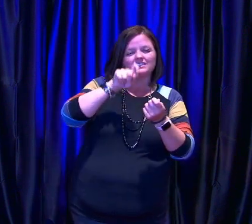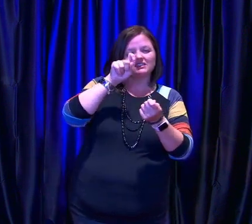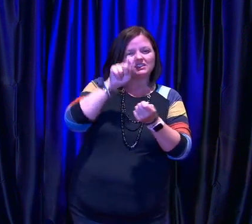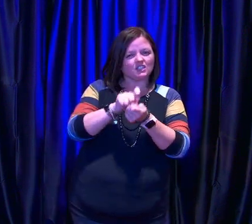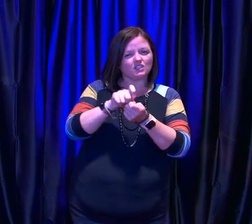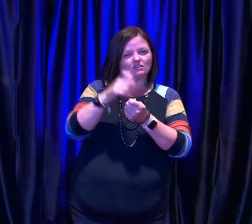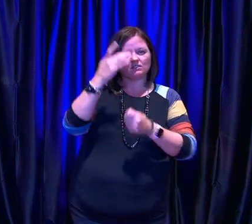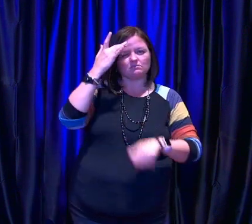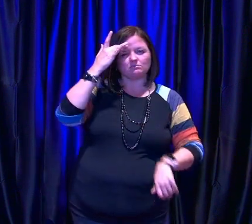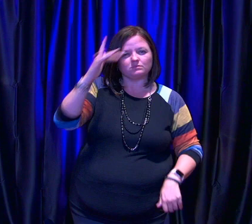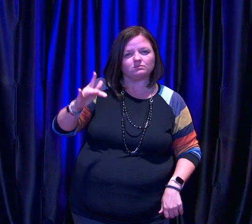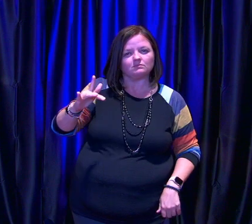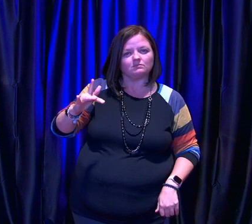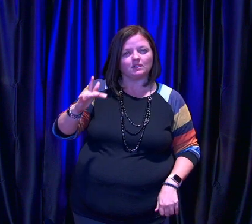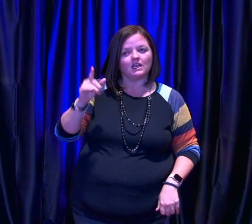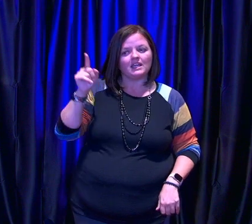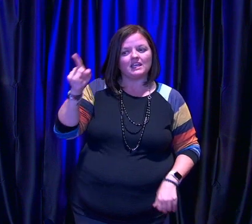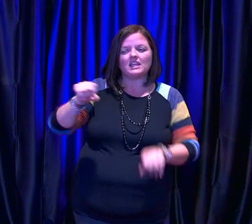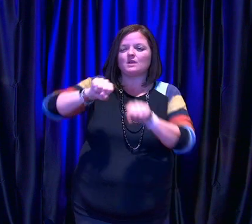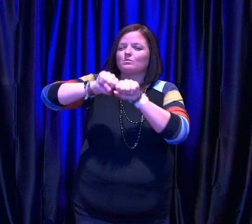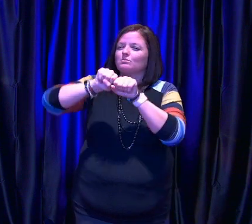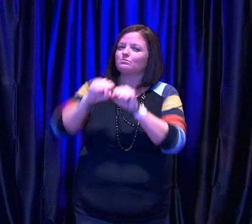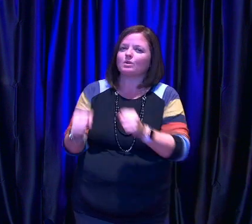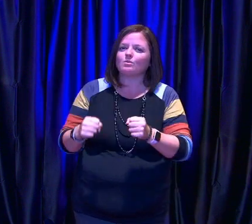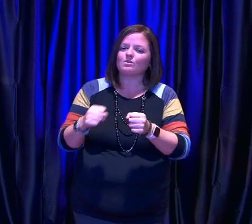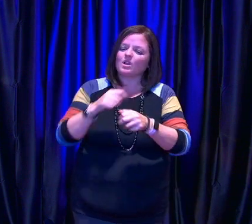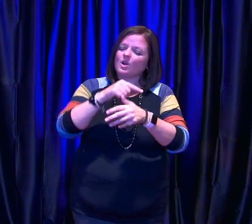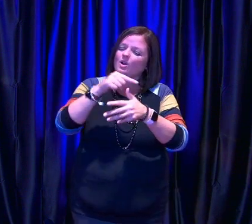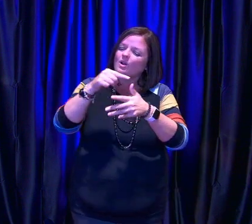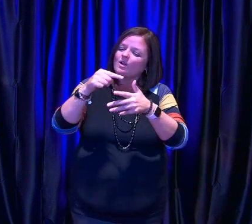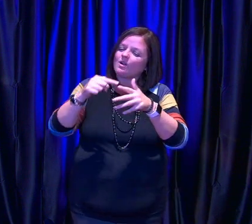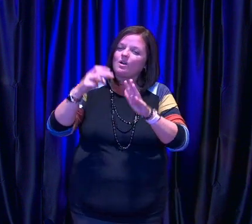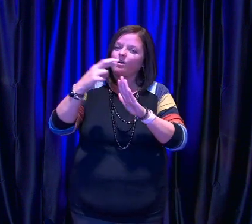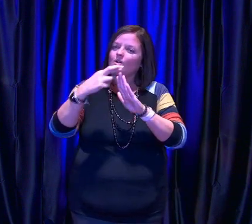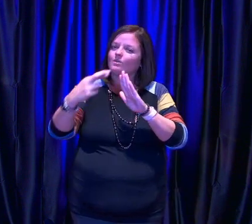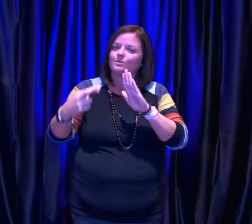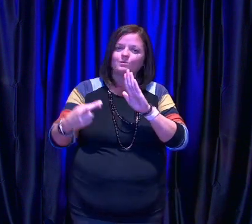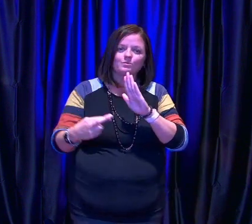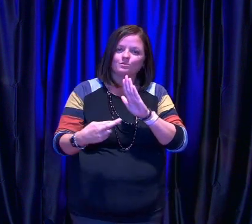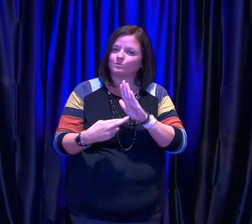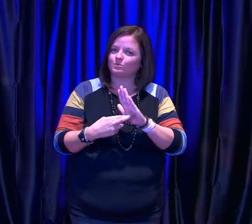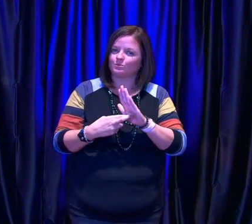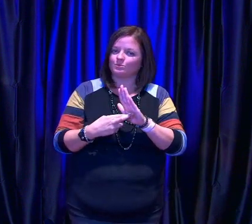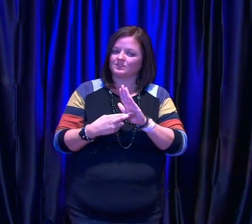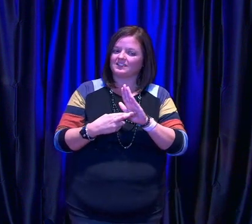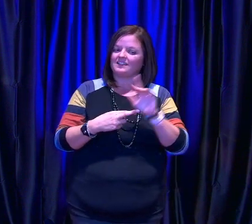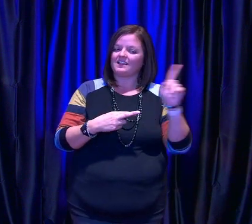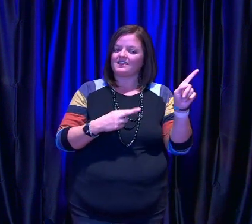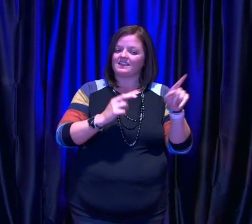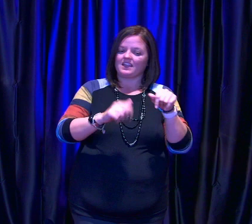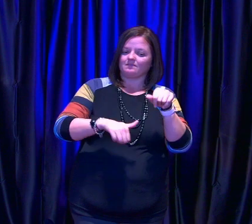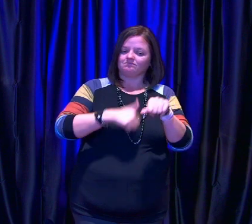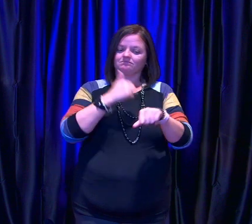because he violated all the rules that they had put in place